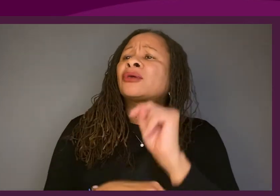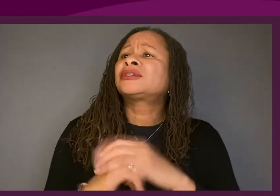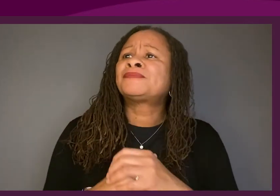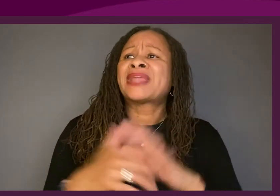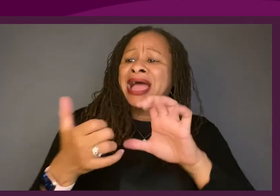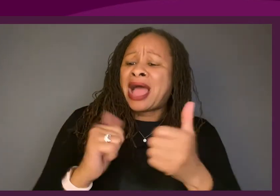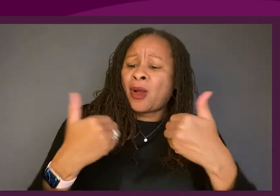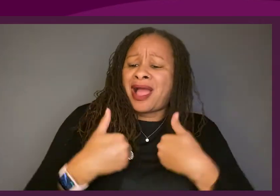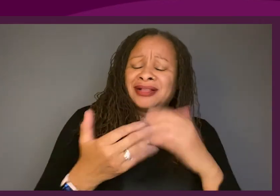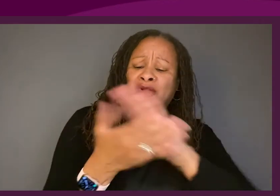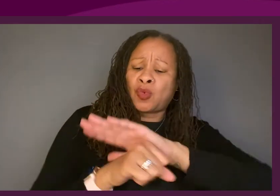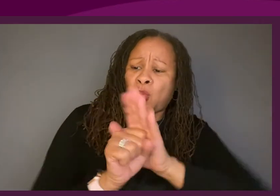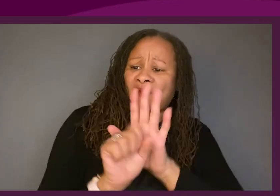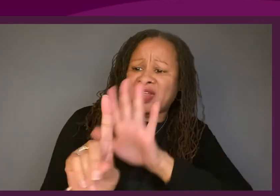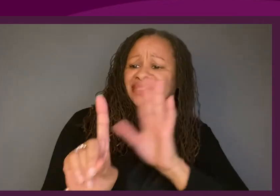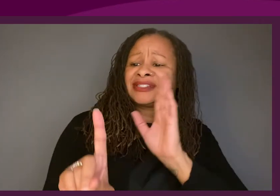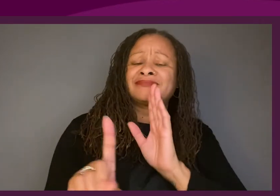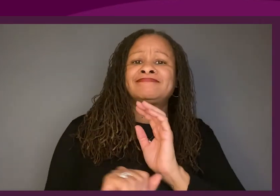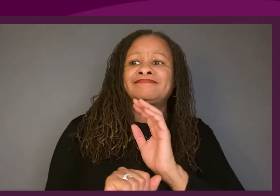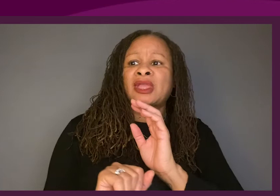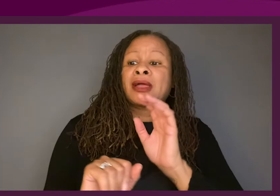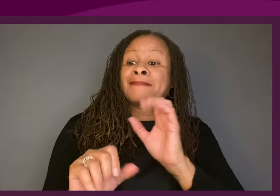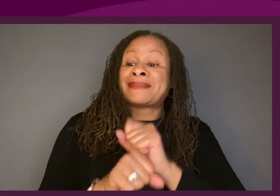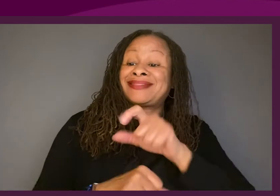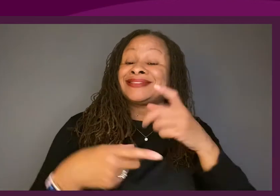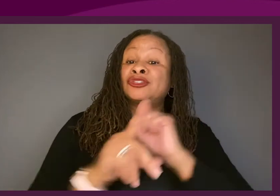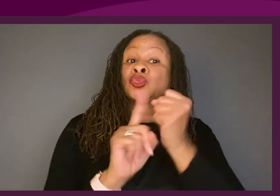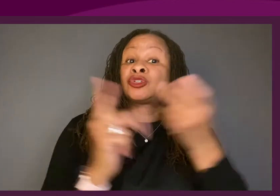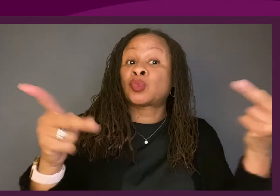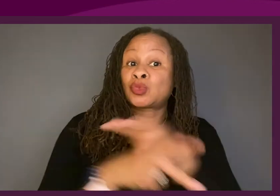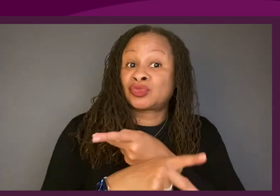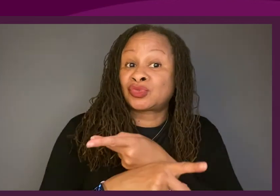the form of people with disabilities in congregate facilities, in the non-stop admission to these